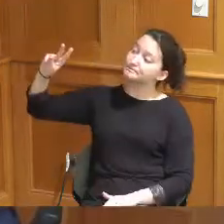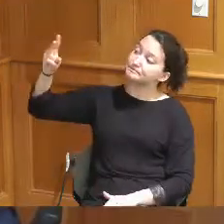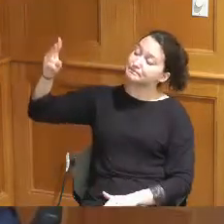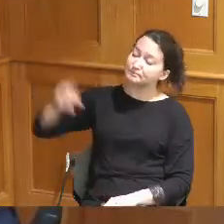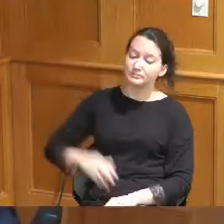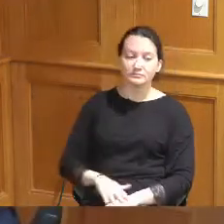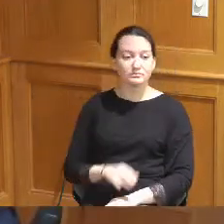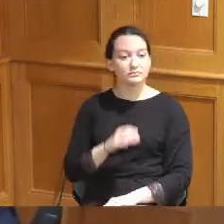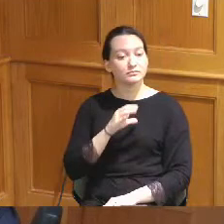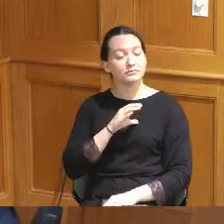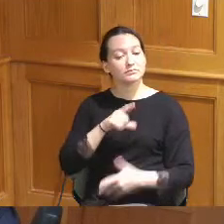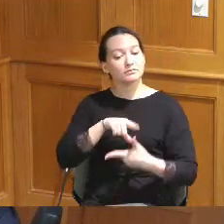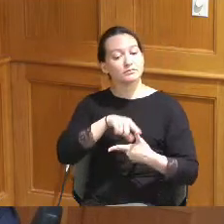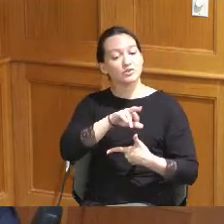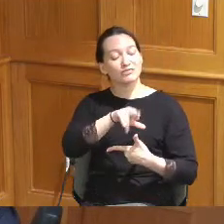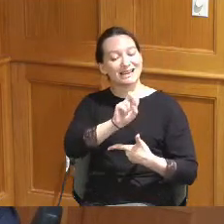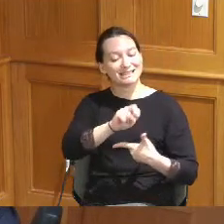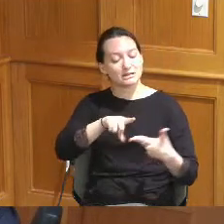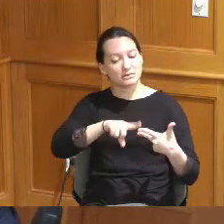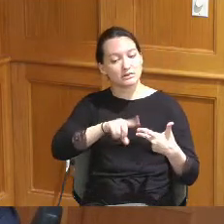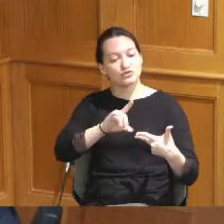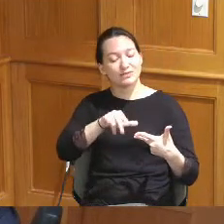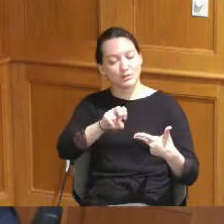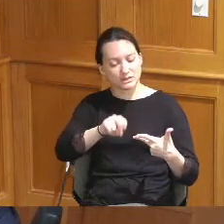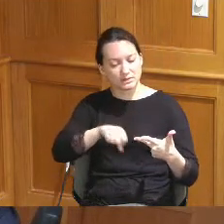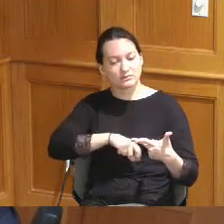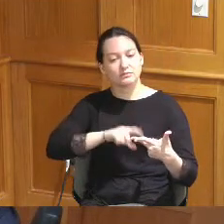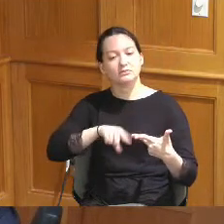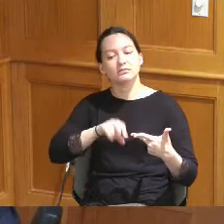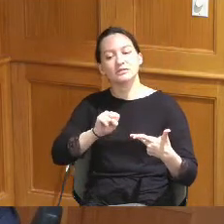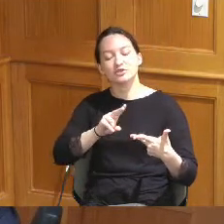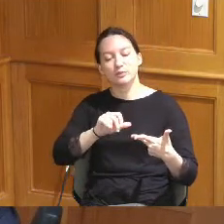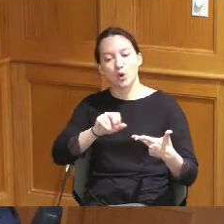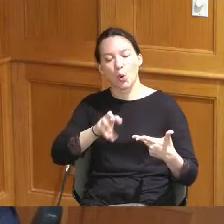Commissioner Reece yes Commissioner Driehaus yes Commissioner yes